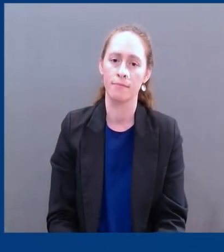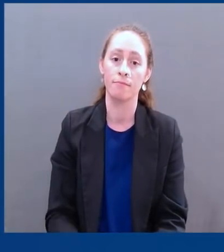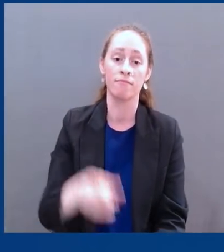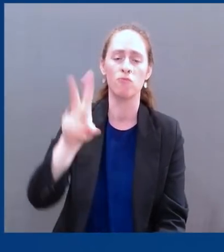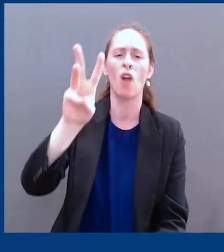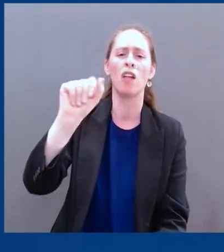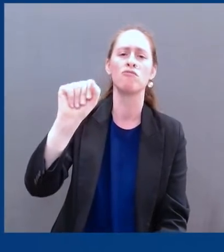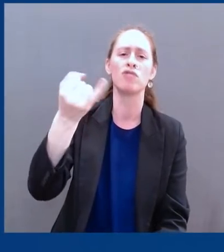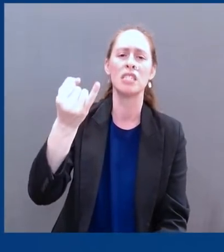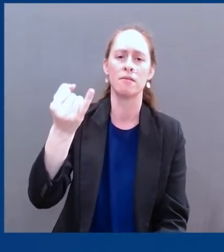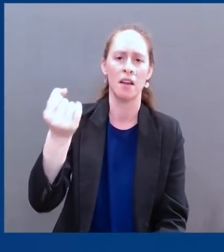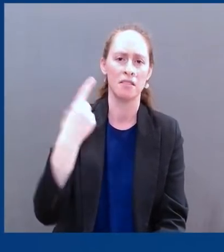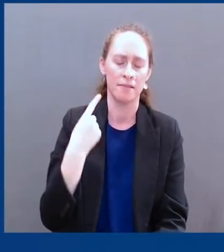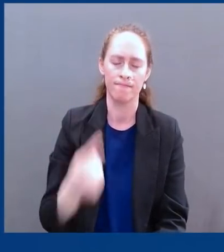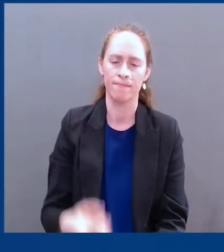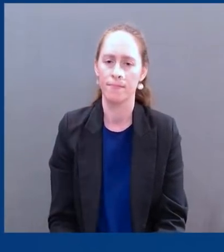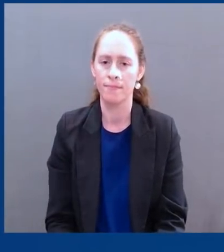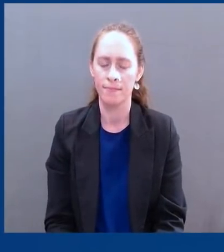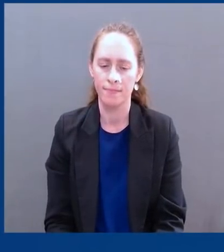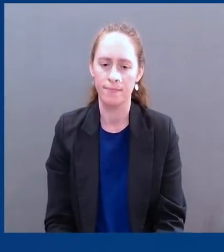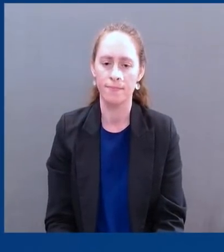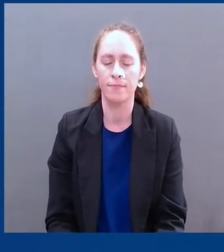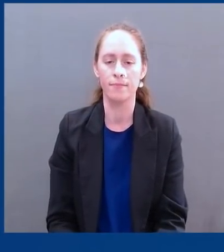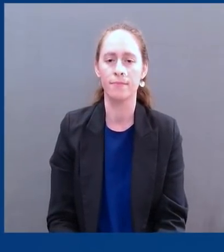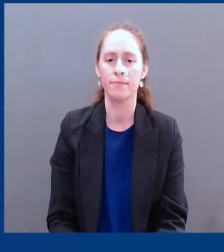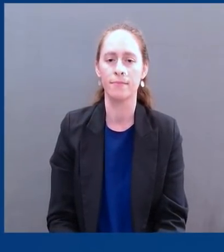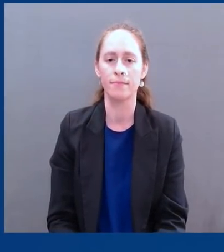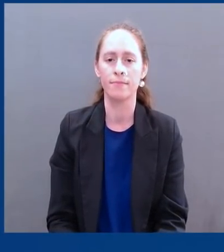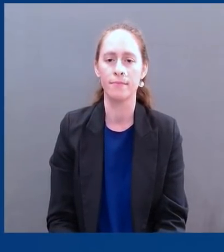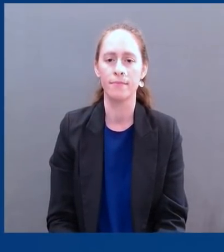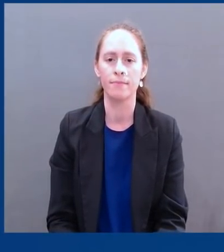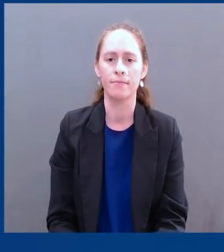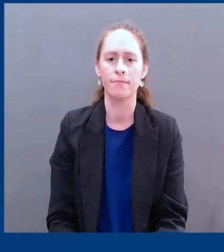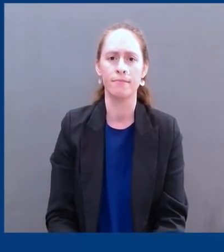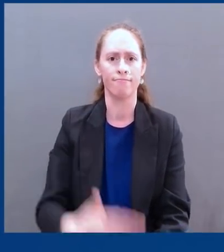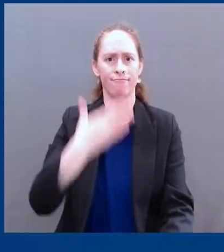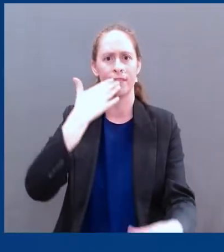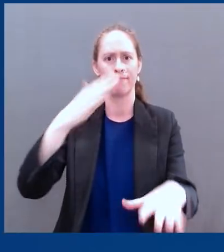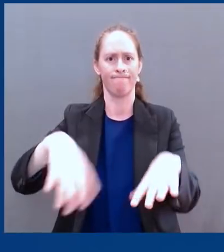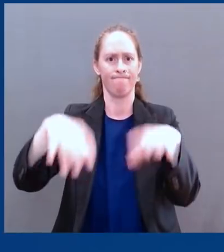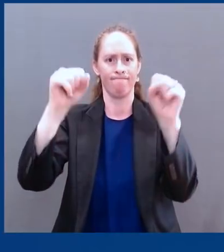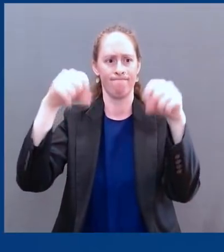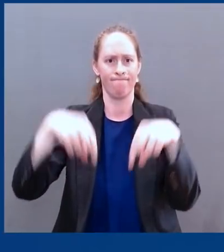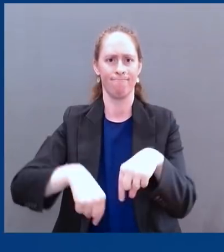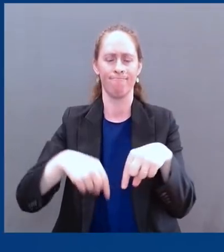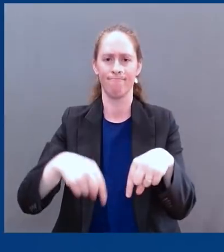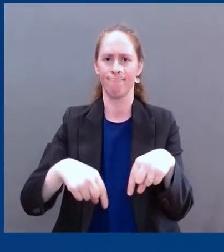The Press: Thank you as always for doing the briefing. I just wanted to circle back to the BA.2 variant.